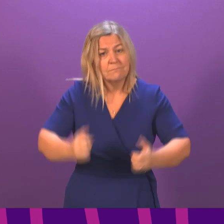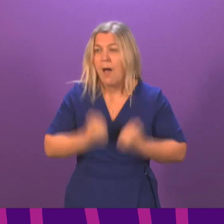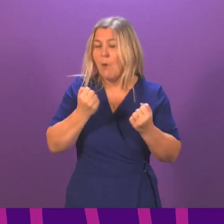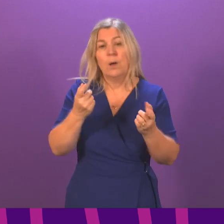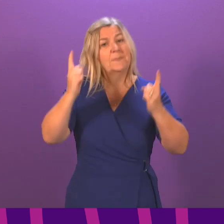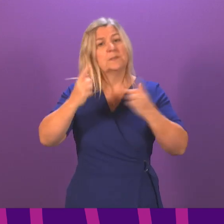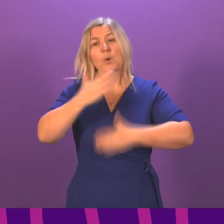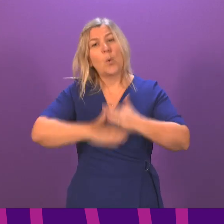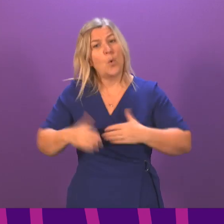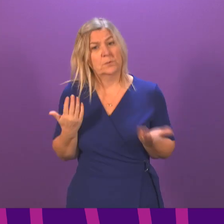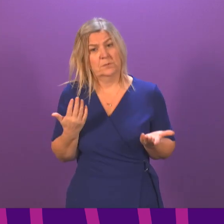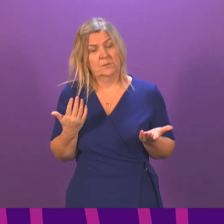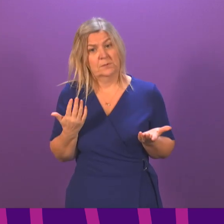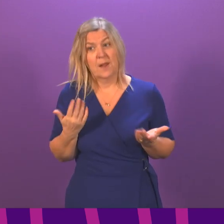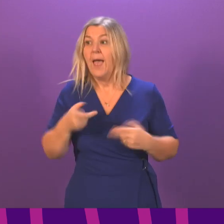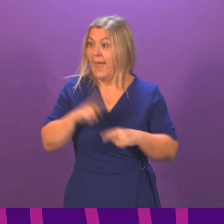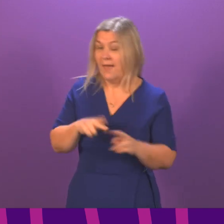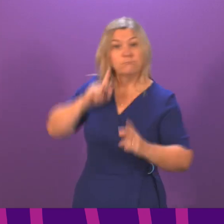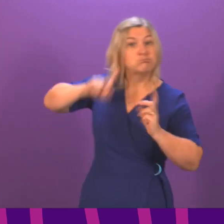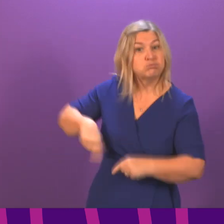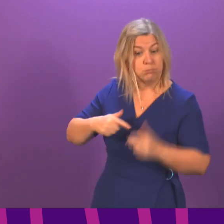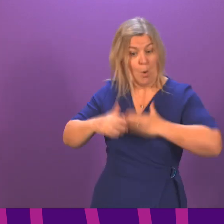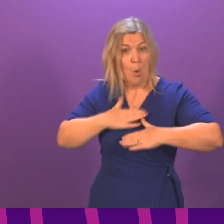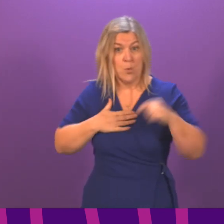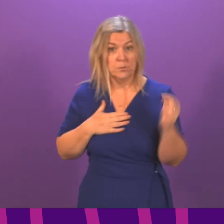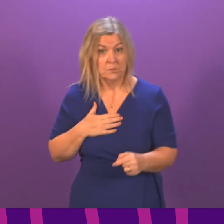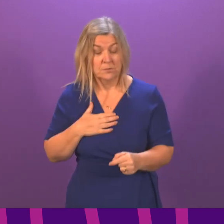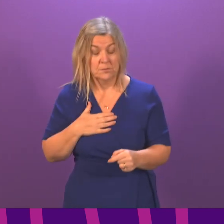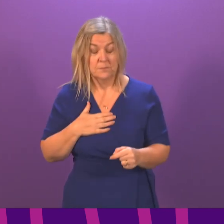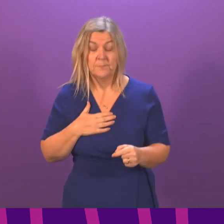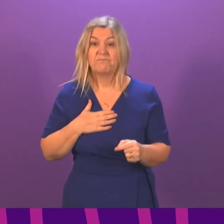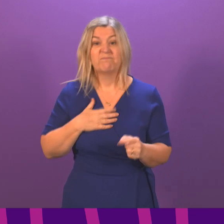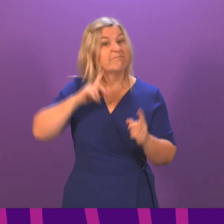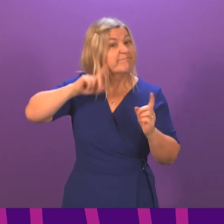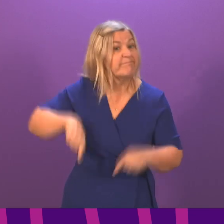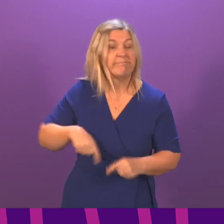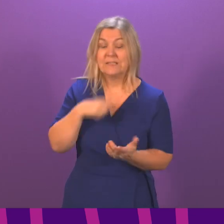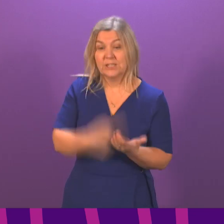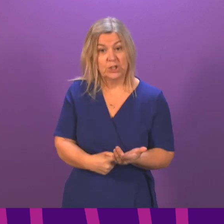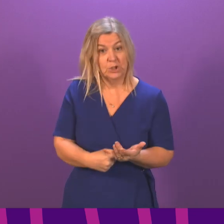were to take a decision having not gone through that proper process, ministers would be in